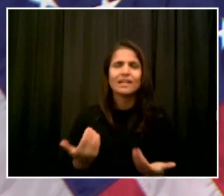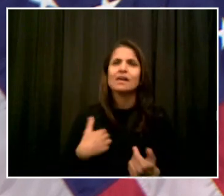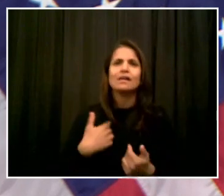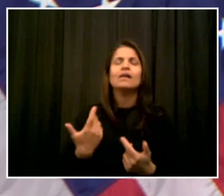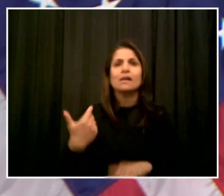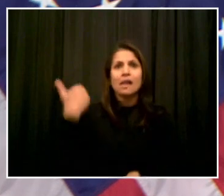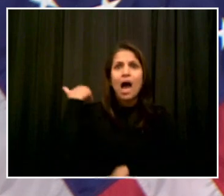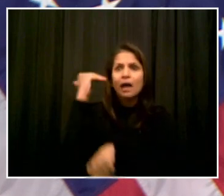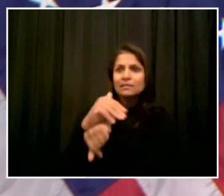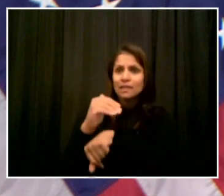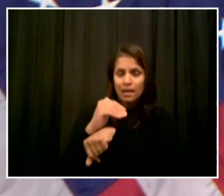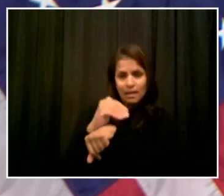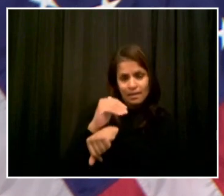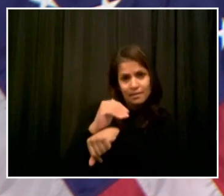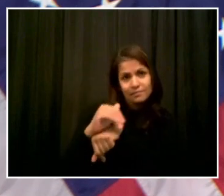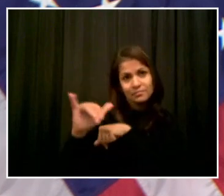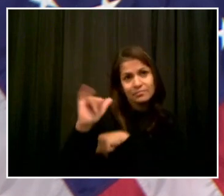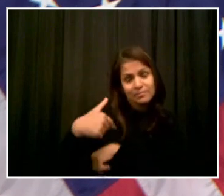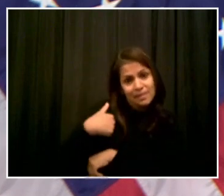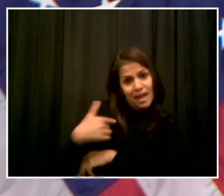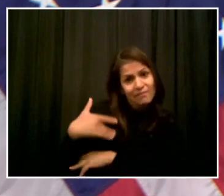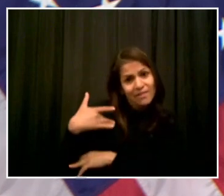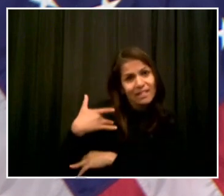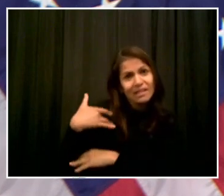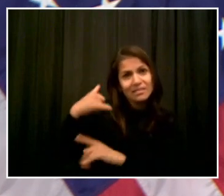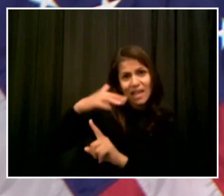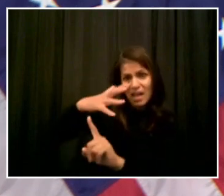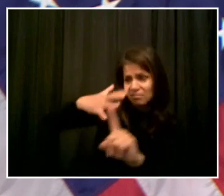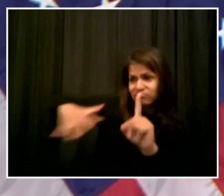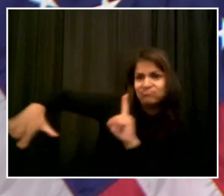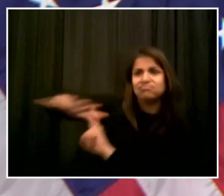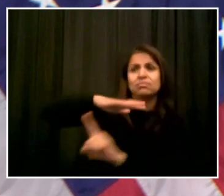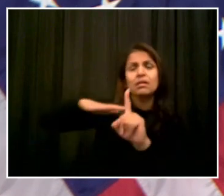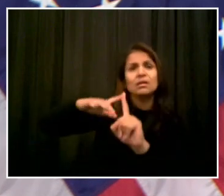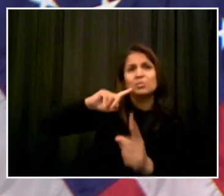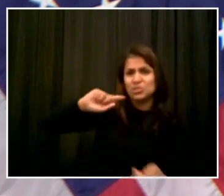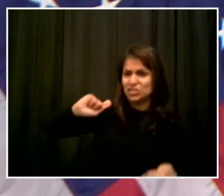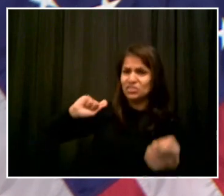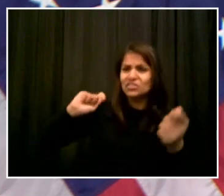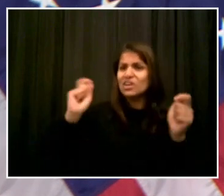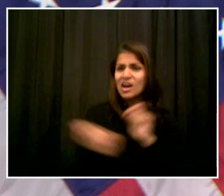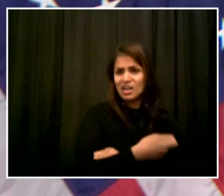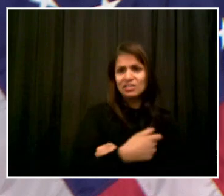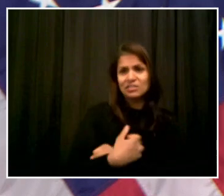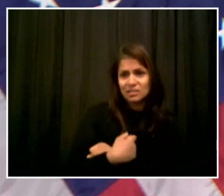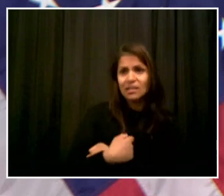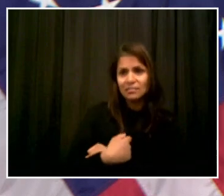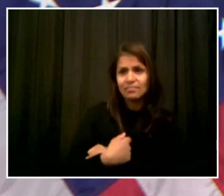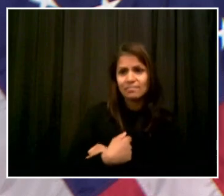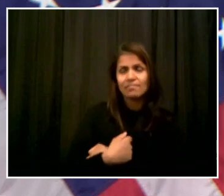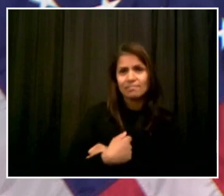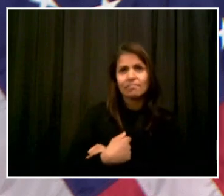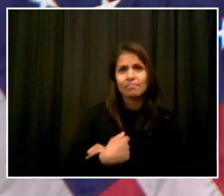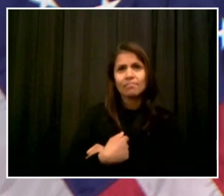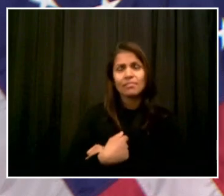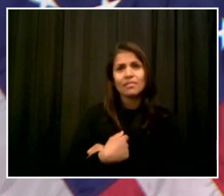THAT WAS ON SUNDAY NIGHT. LAST NIGHT IT WAS A SHIFT AS I